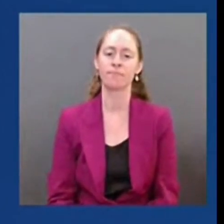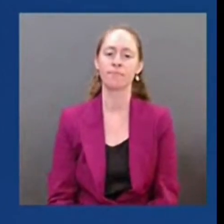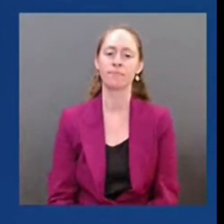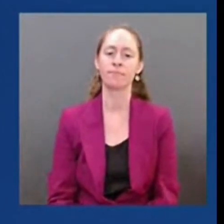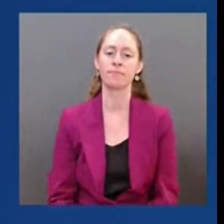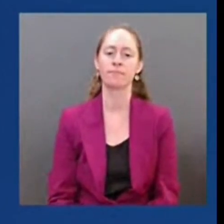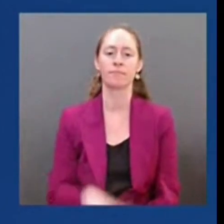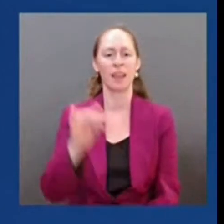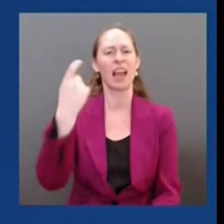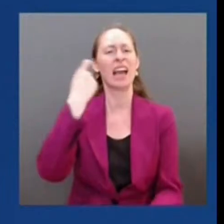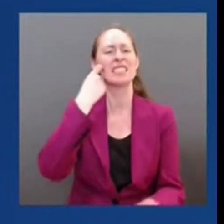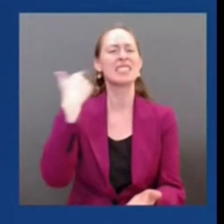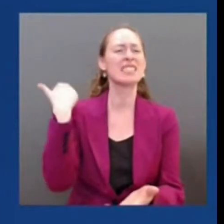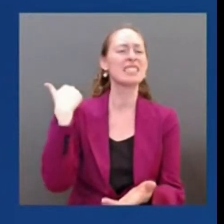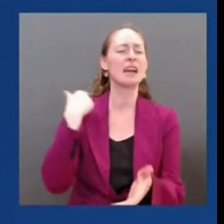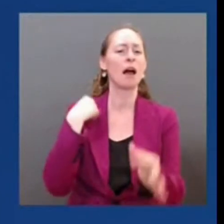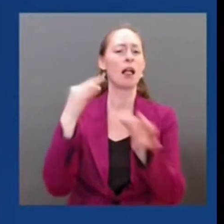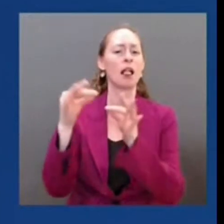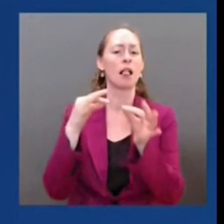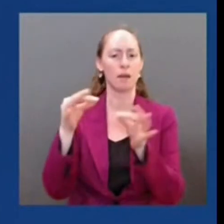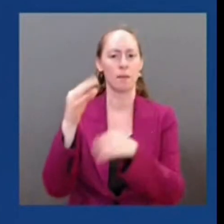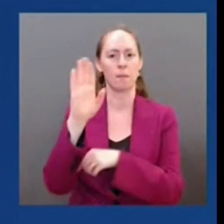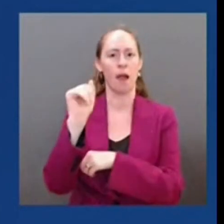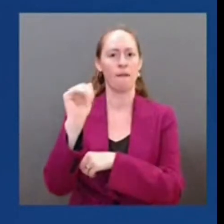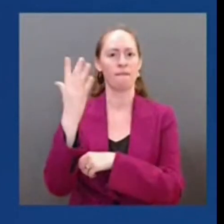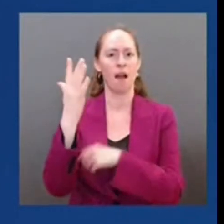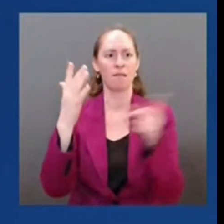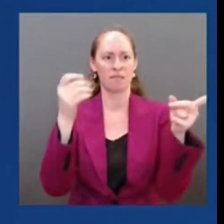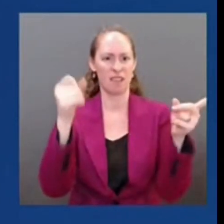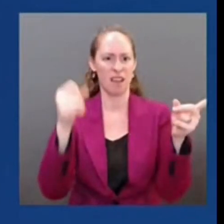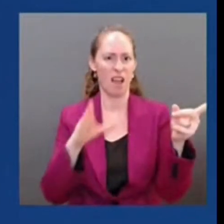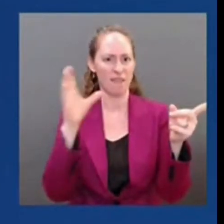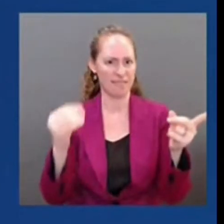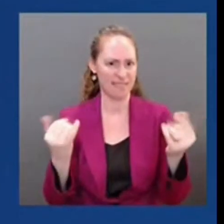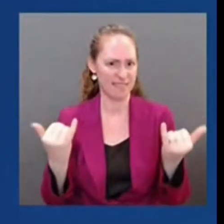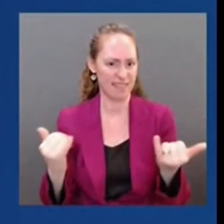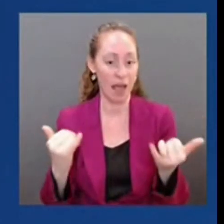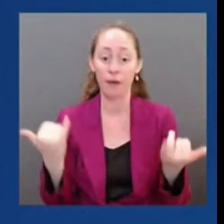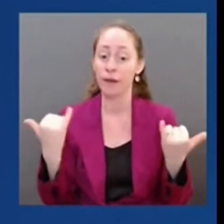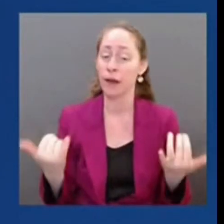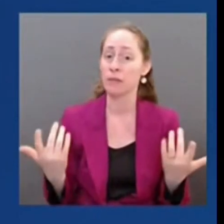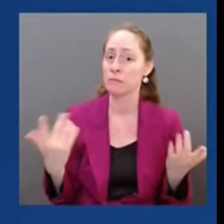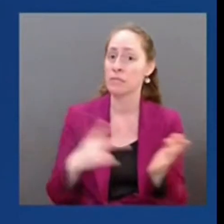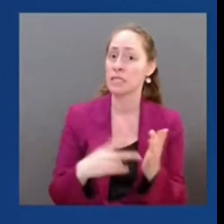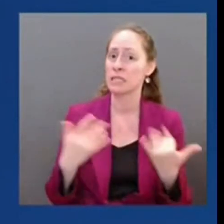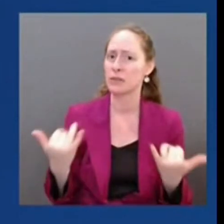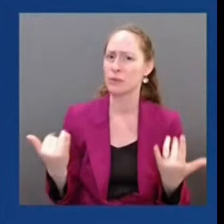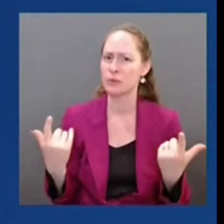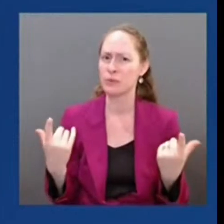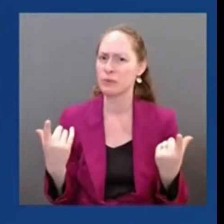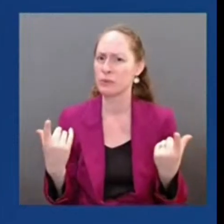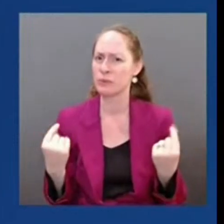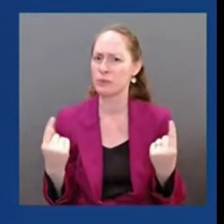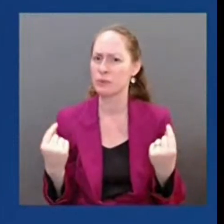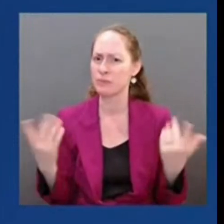THAT'S WHAT I JUST SHOWED YOU ON THE SOUTH AFRICAN SLIDE. SO WHAT DOES THAT TELL US.